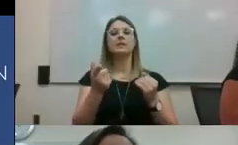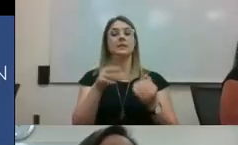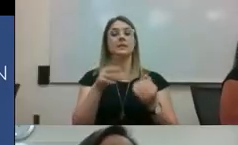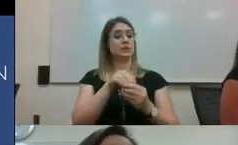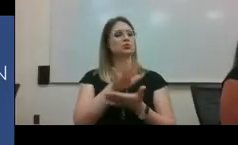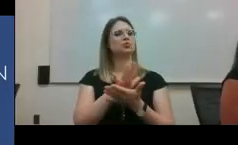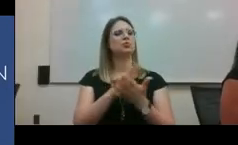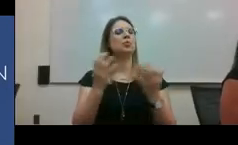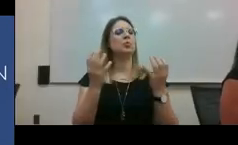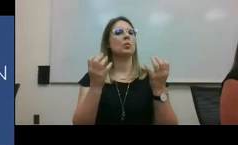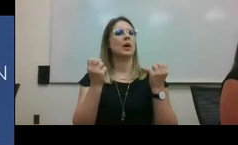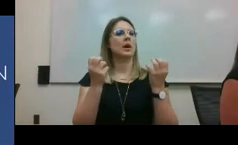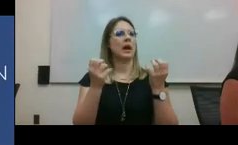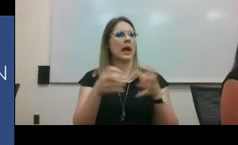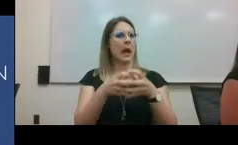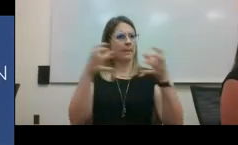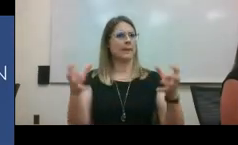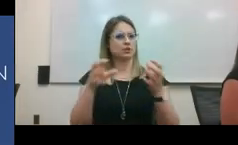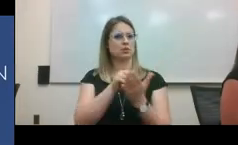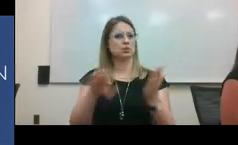and the relation to that with the comprehension half.